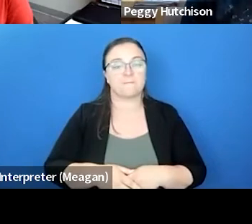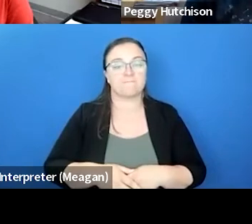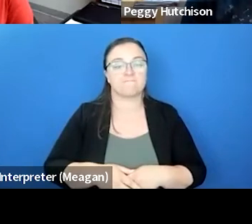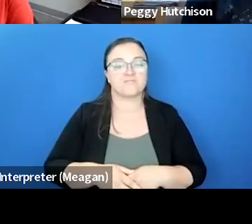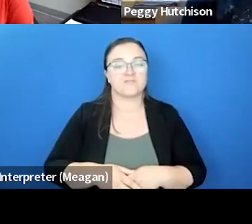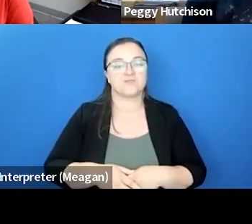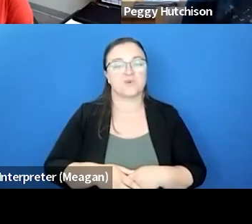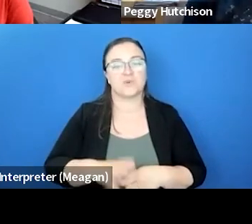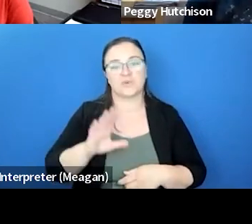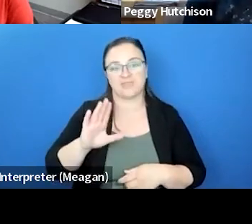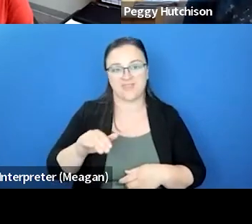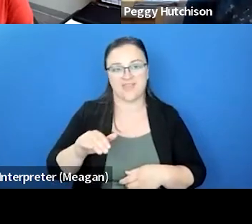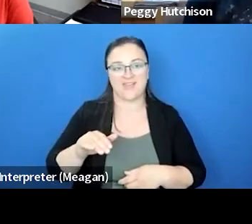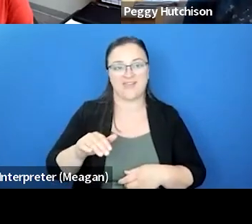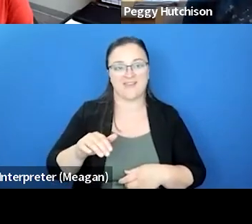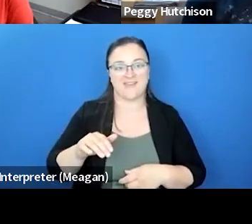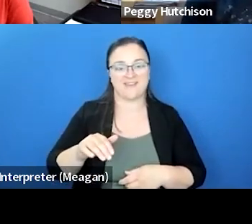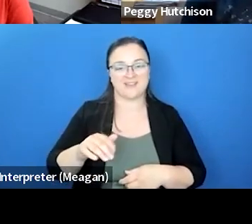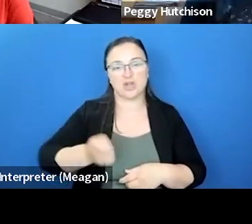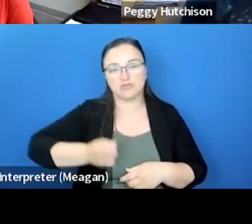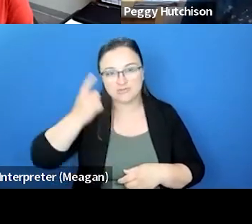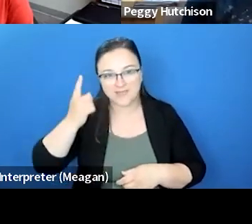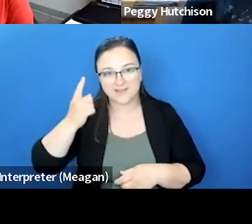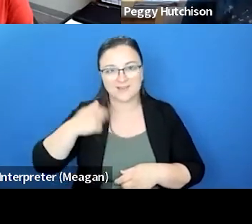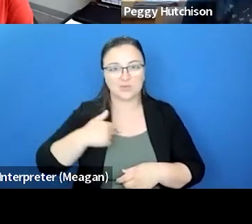that we try to give each other and remind each other of,